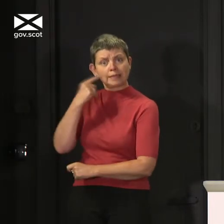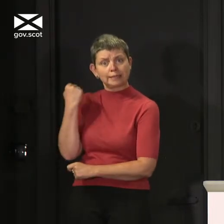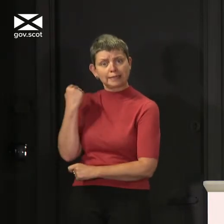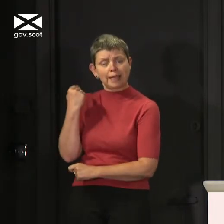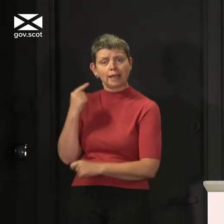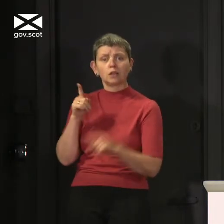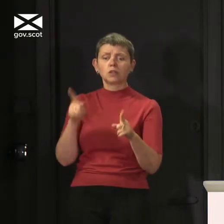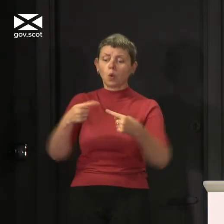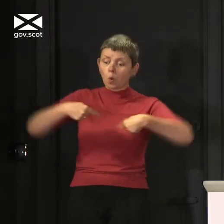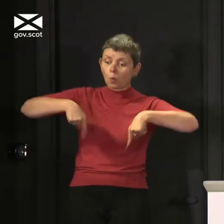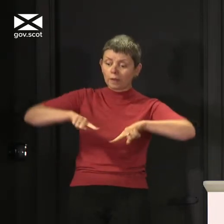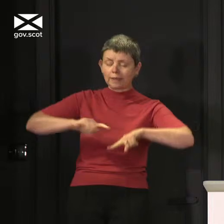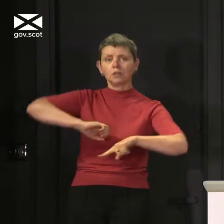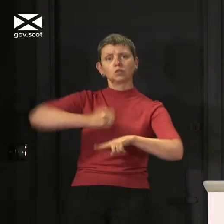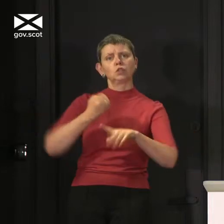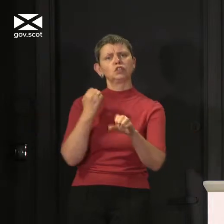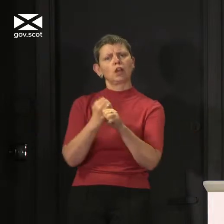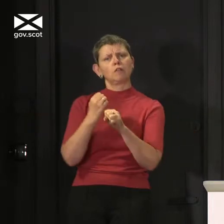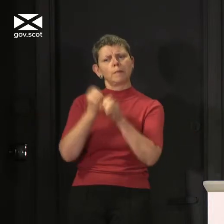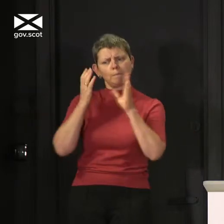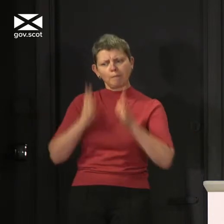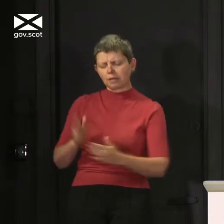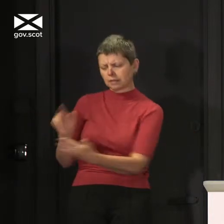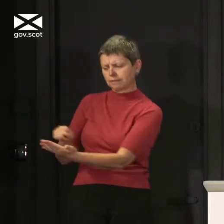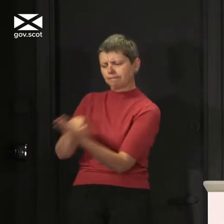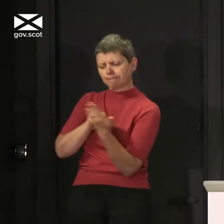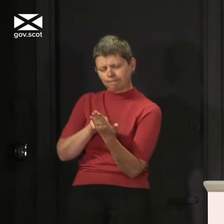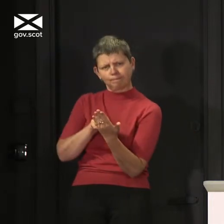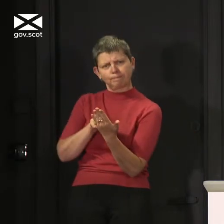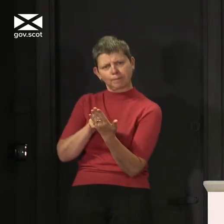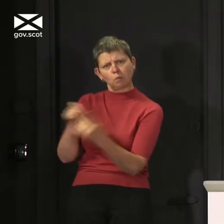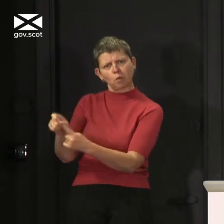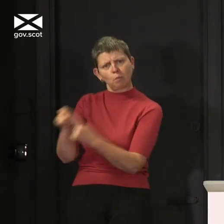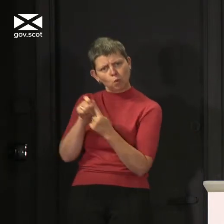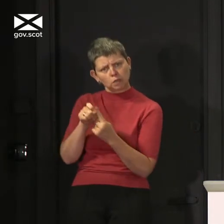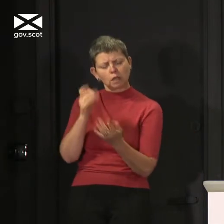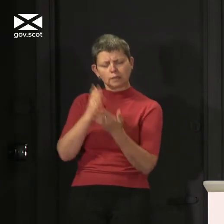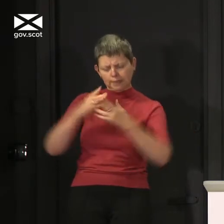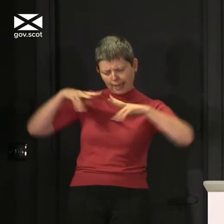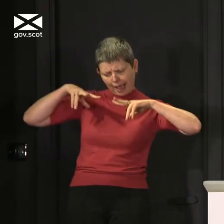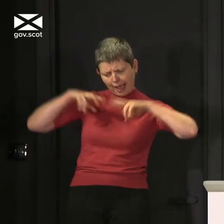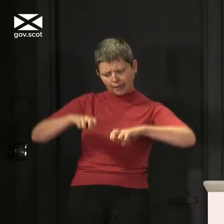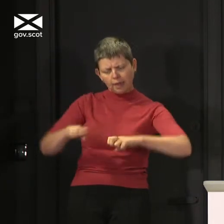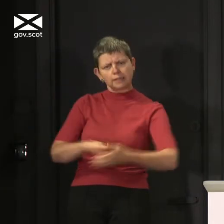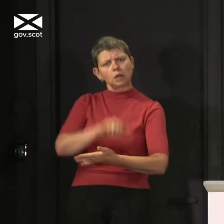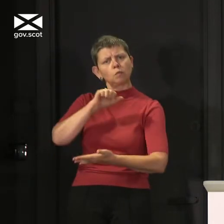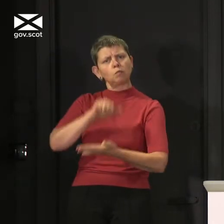analyse these proposals properly, and rationally, and we need to do that, obviously from a public